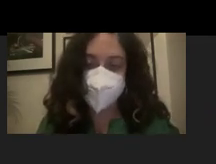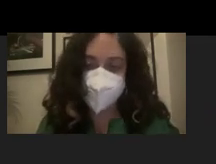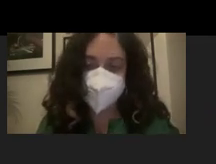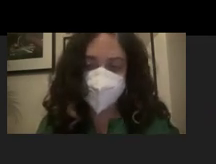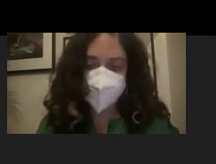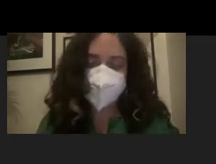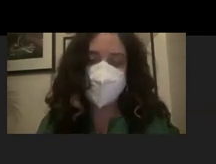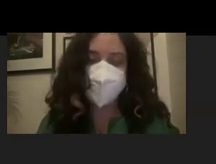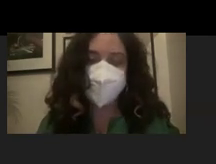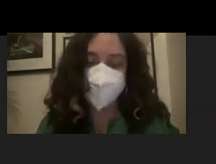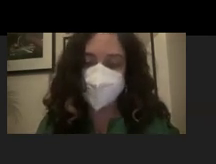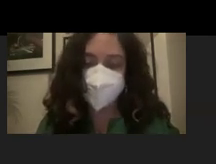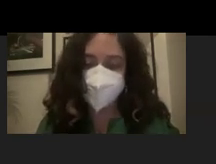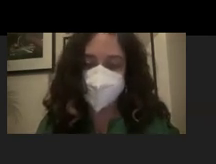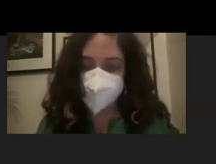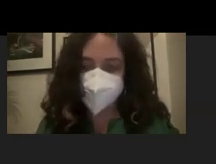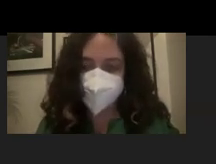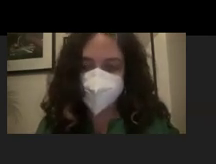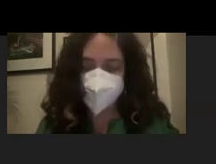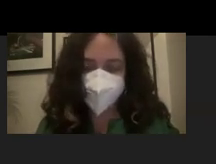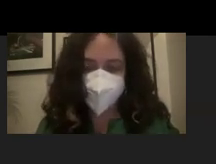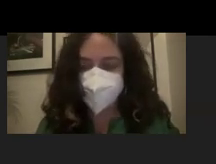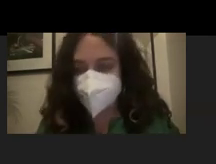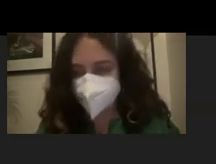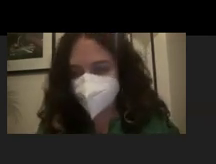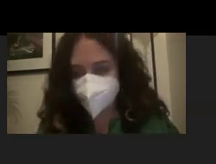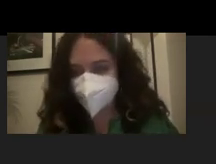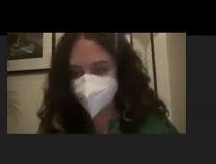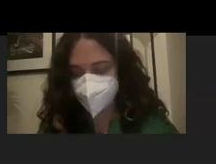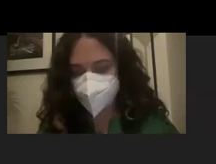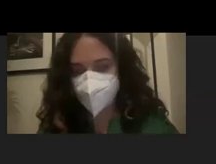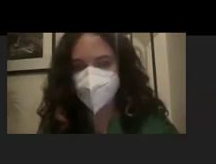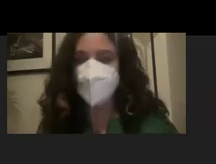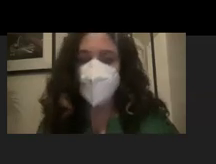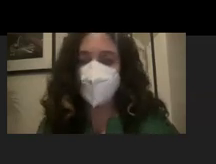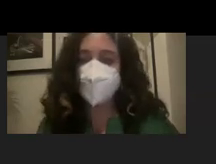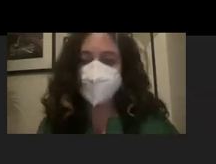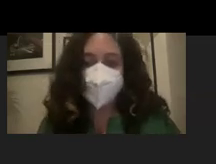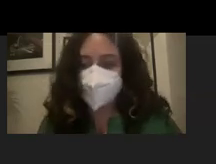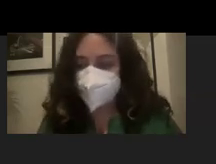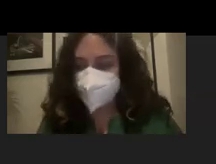die they become stronger through infection which we know is not how it works or they should just